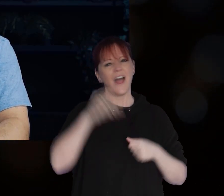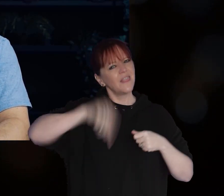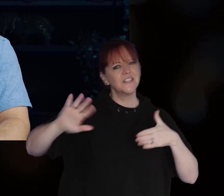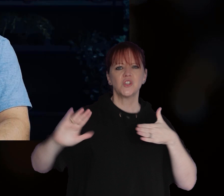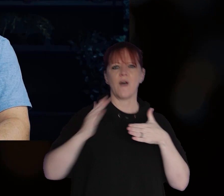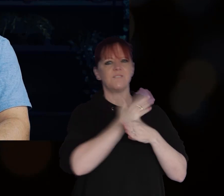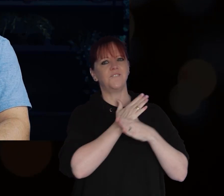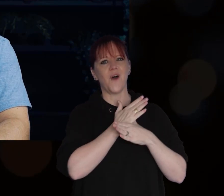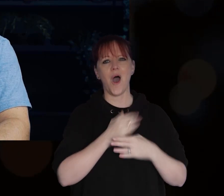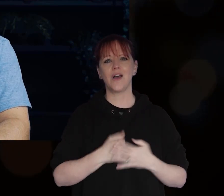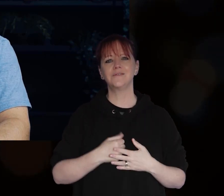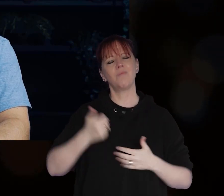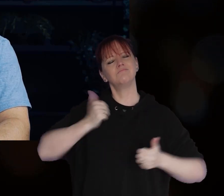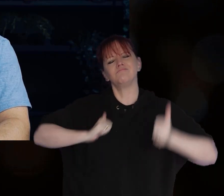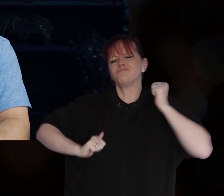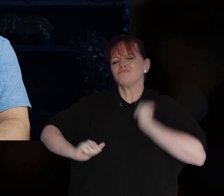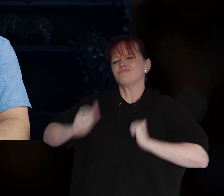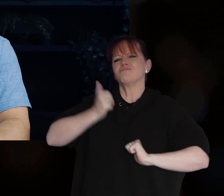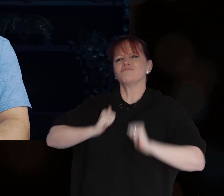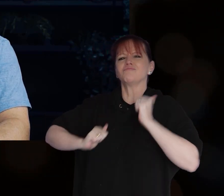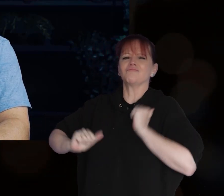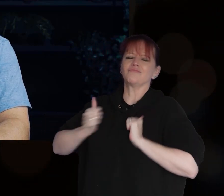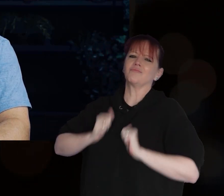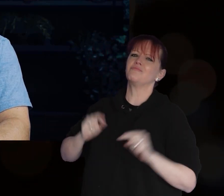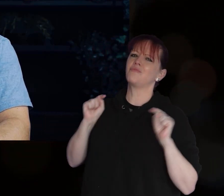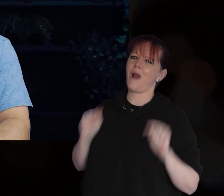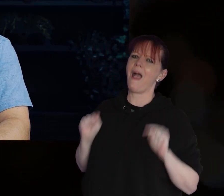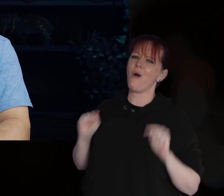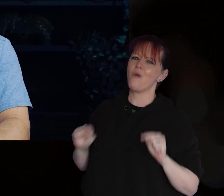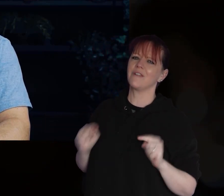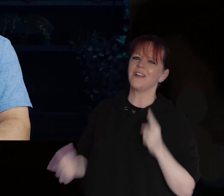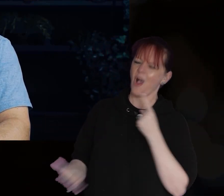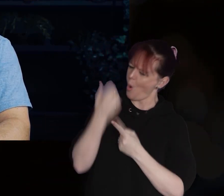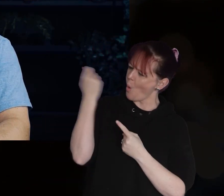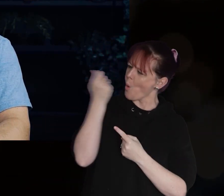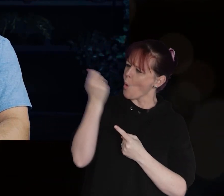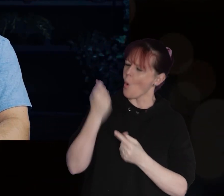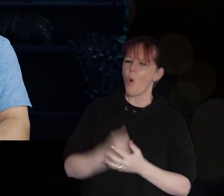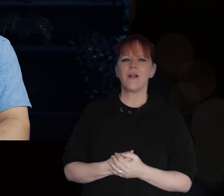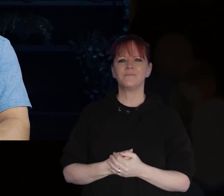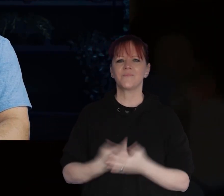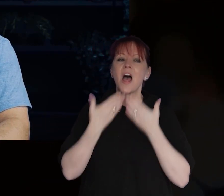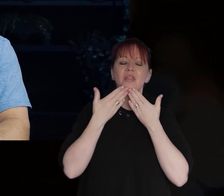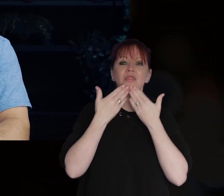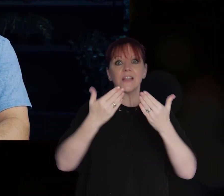We are incredibly proud of what we've achieved. Thank you to our accessibility team,